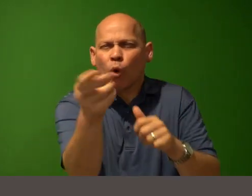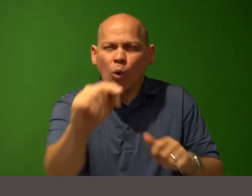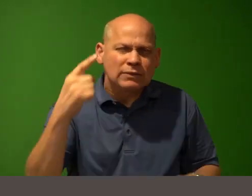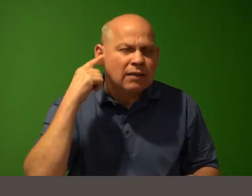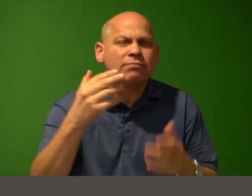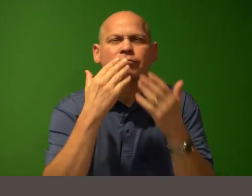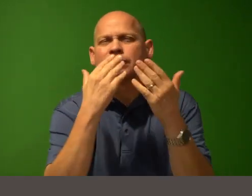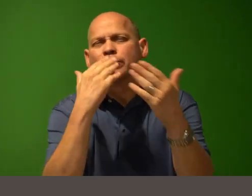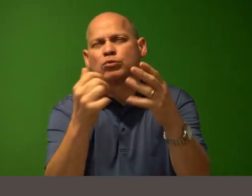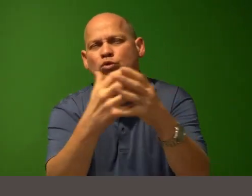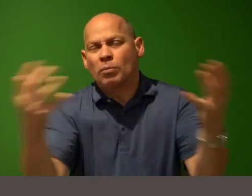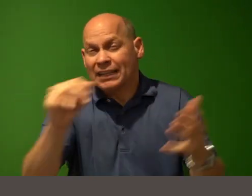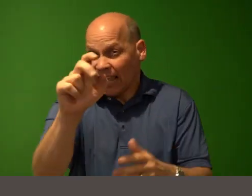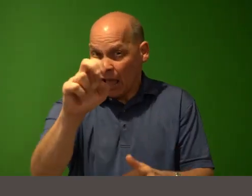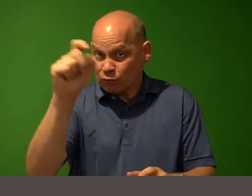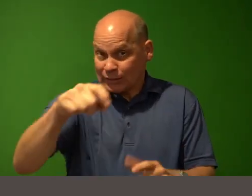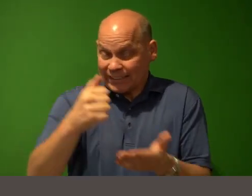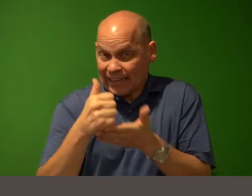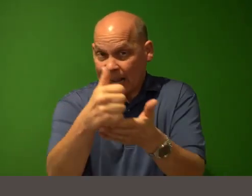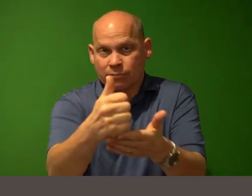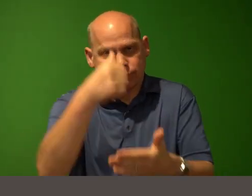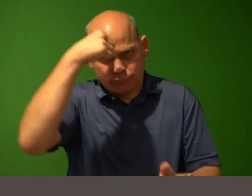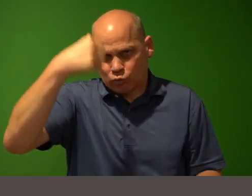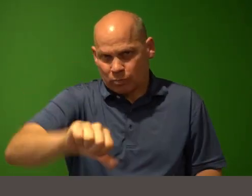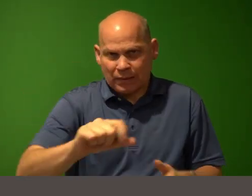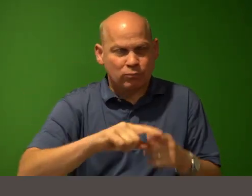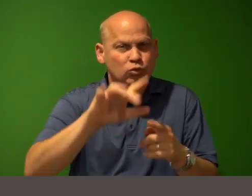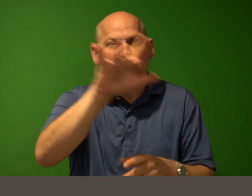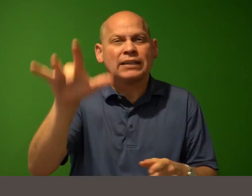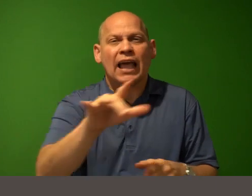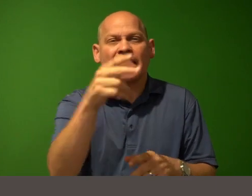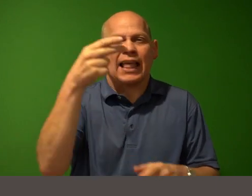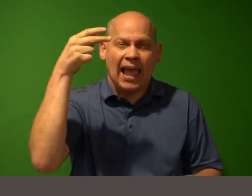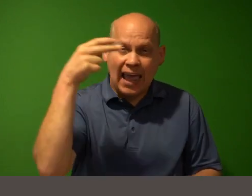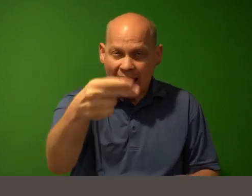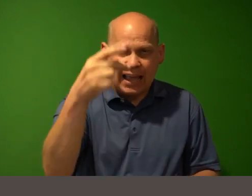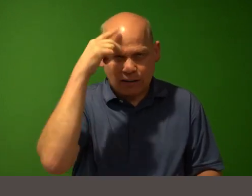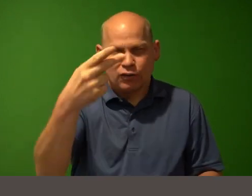If you ever need help, remember to dial "H" for Herve.